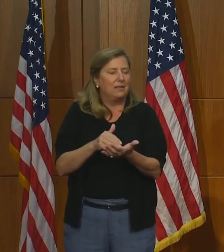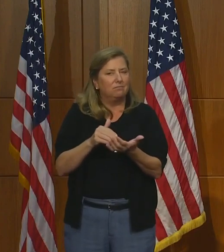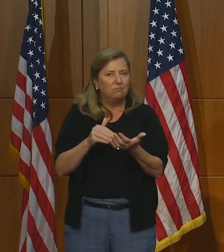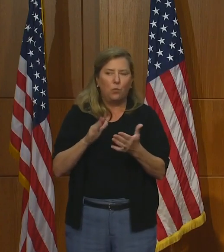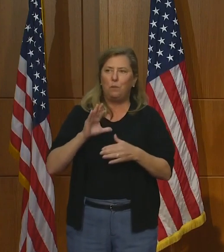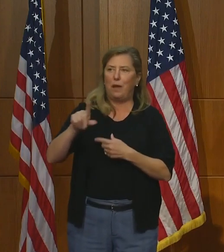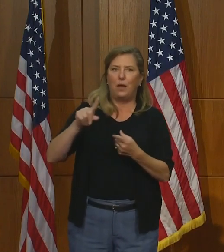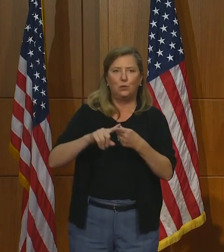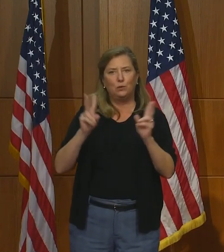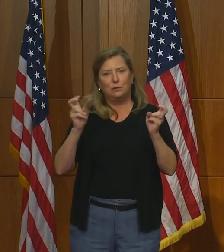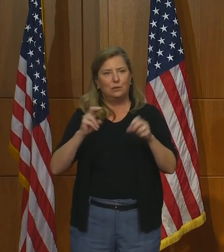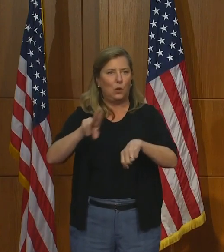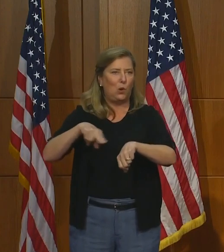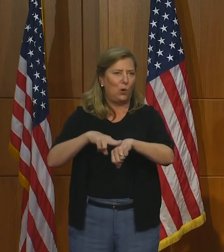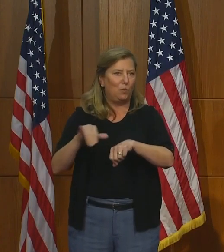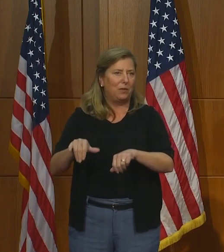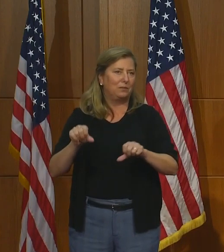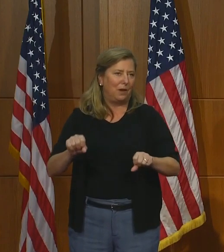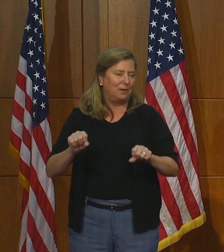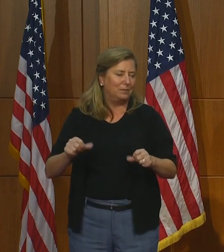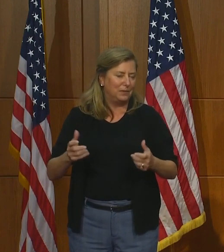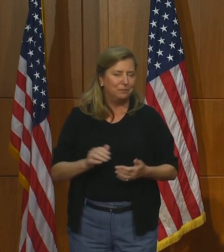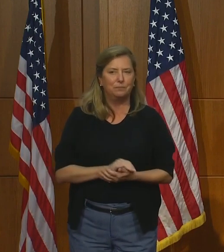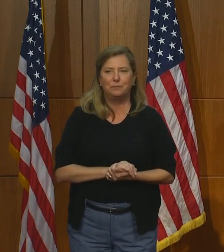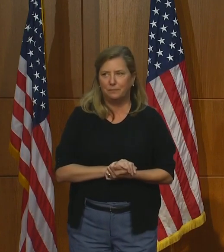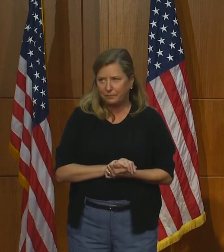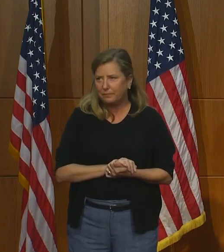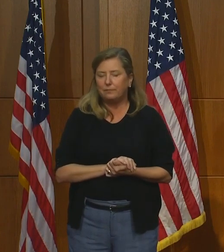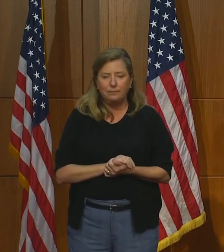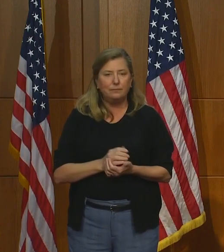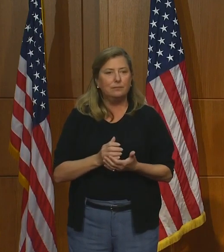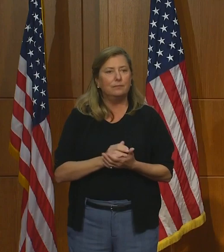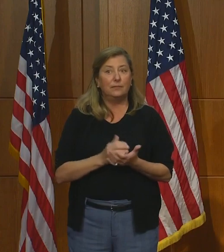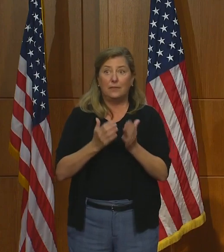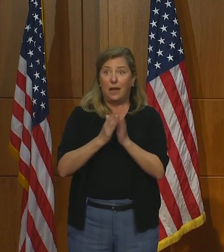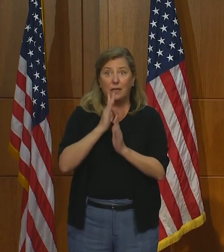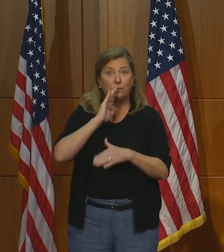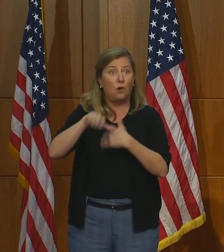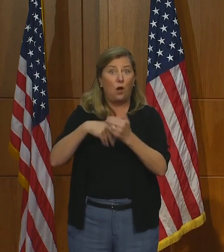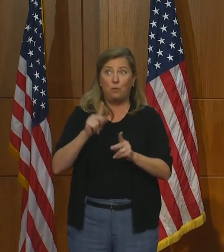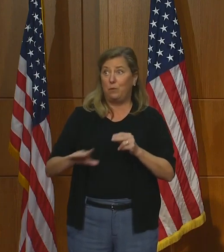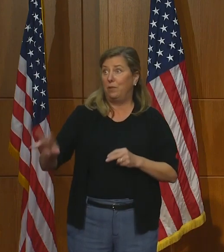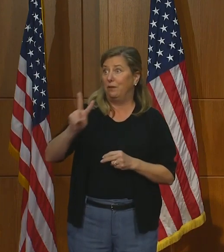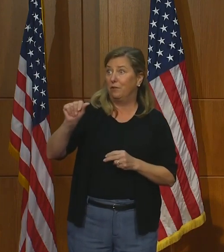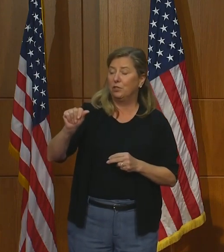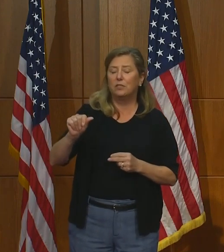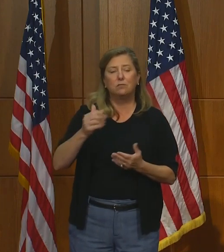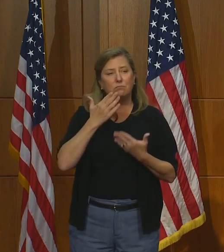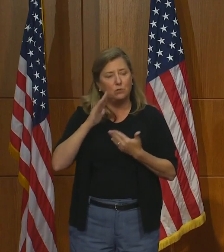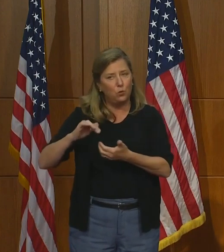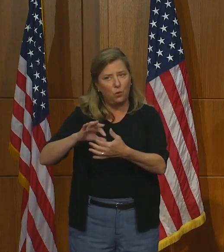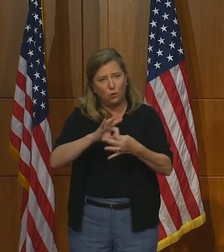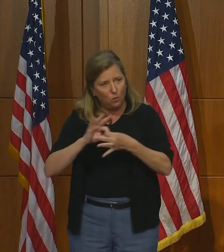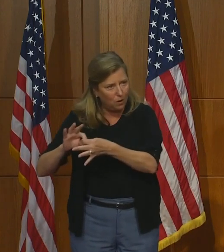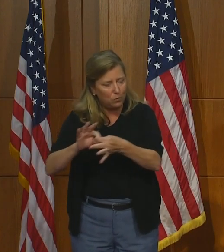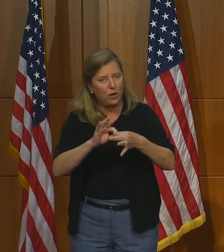FACES. GET THIS HEALTH CRISIS BEHIND US AND WANT TO GET BACK TO AS NEAR NORMAL LIVES AS WE